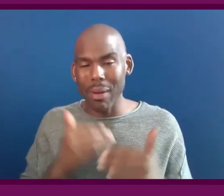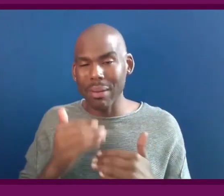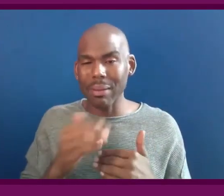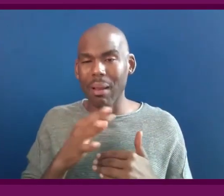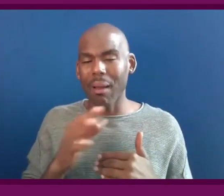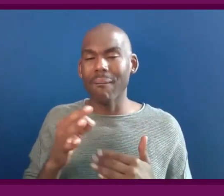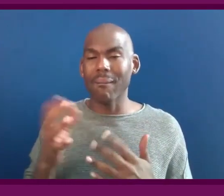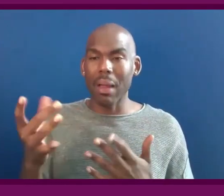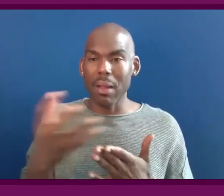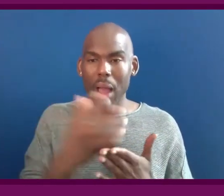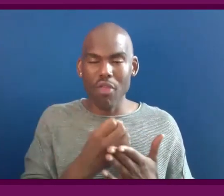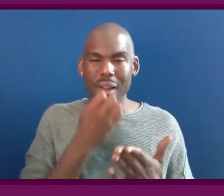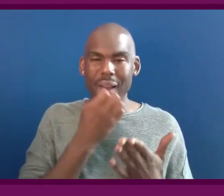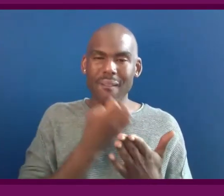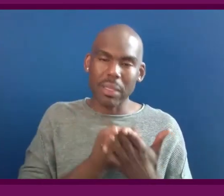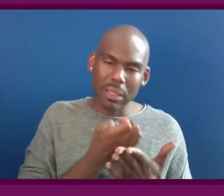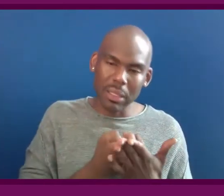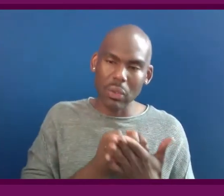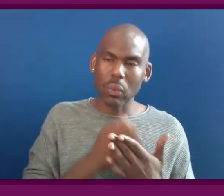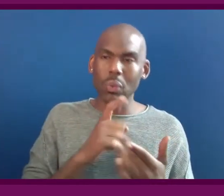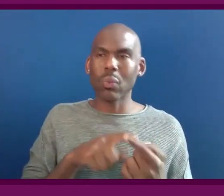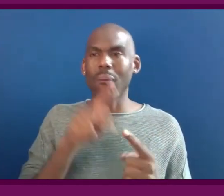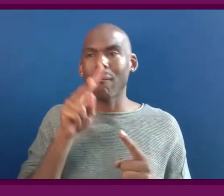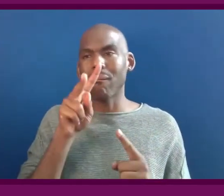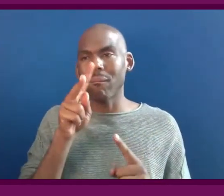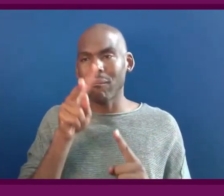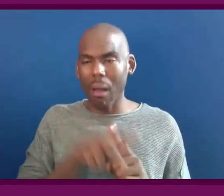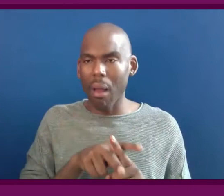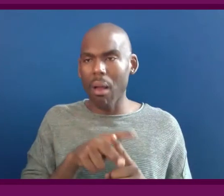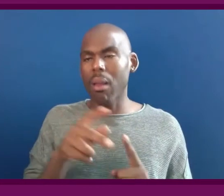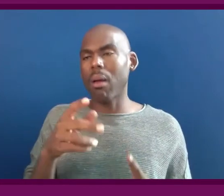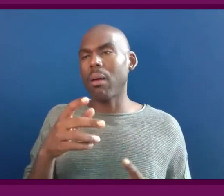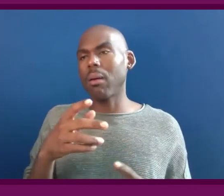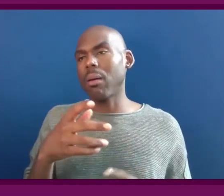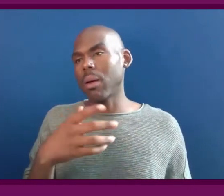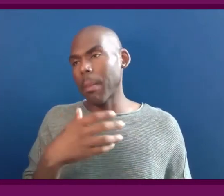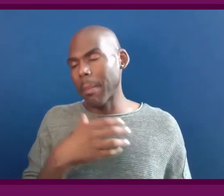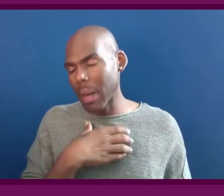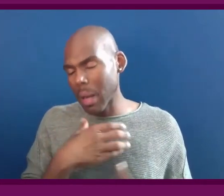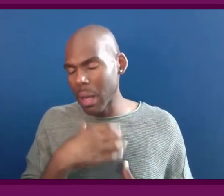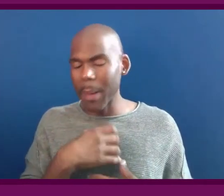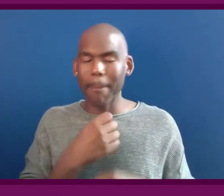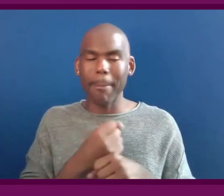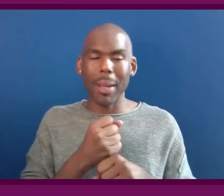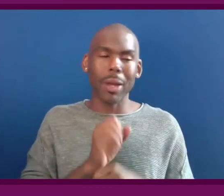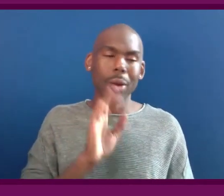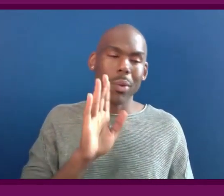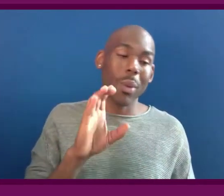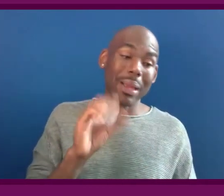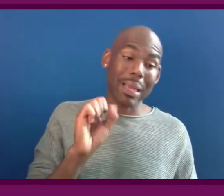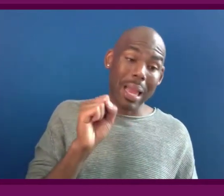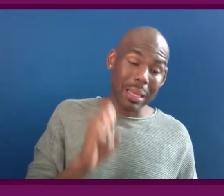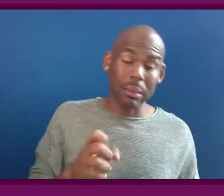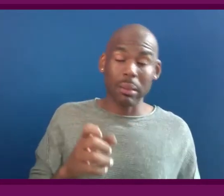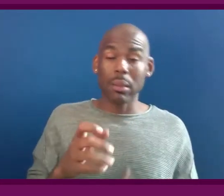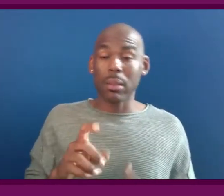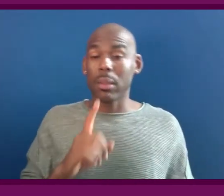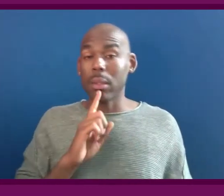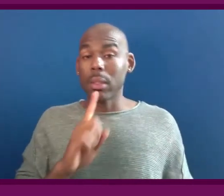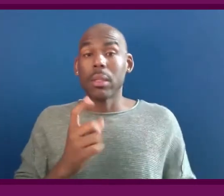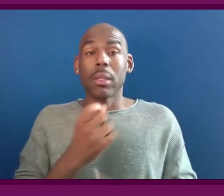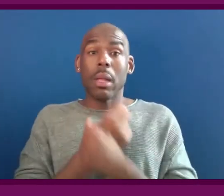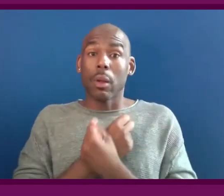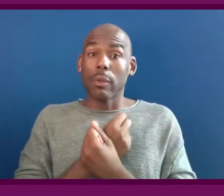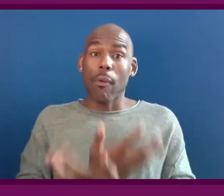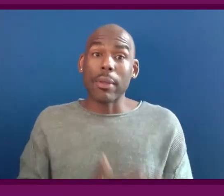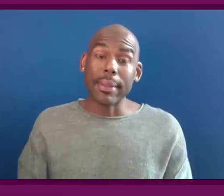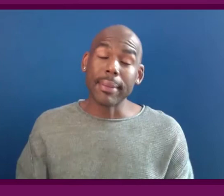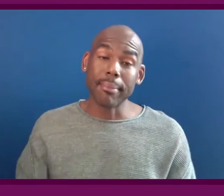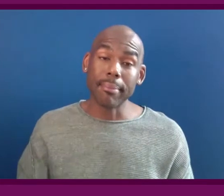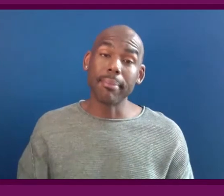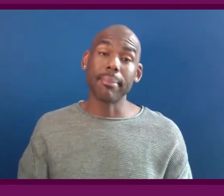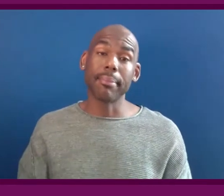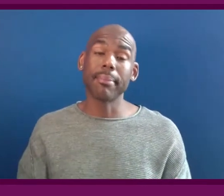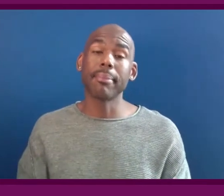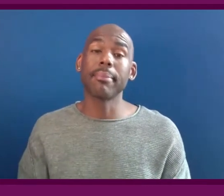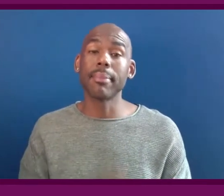of gathering evidence to file your complaint or to make your case, it is exhausting and